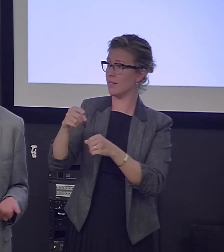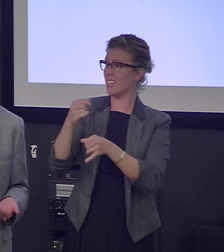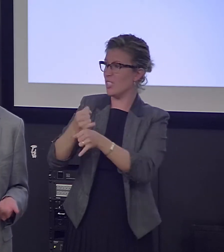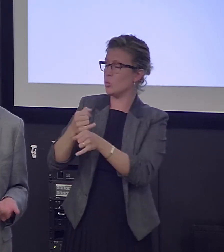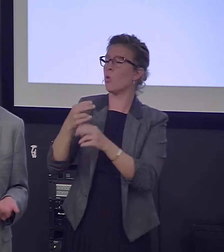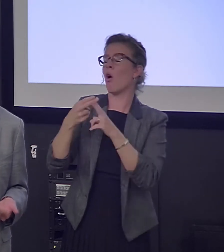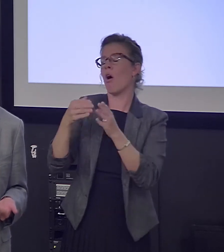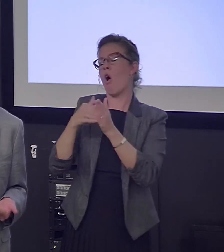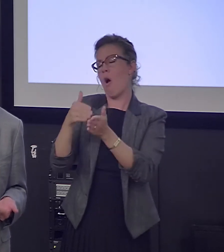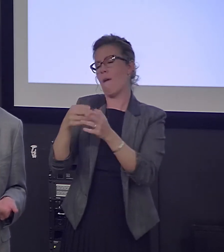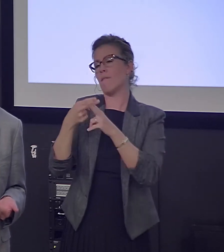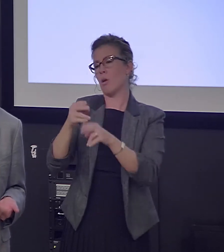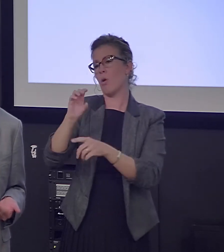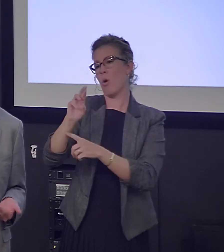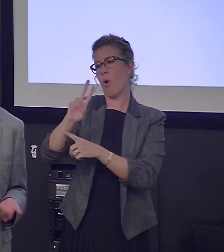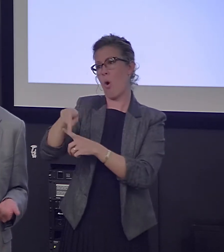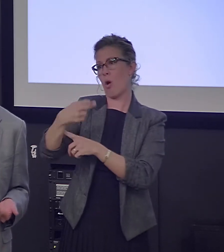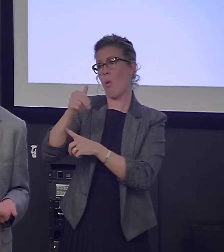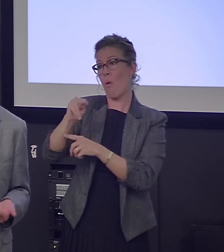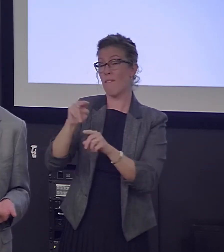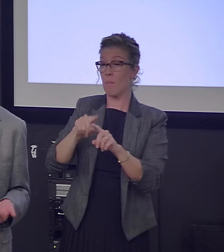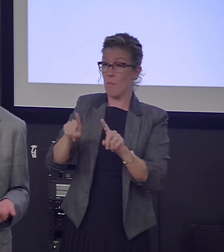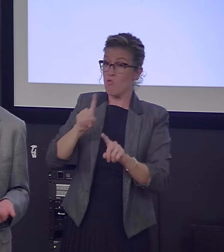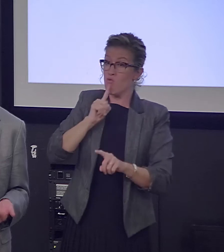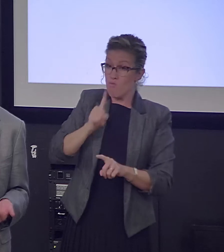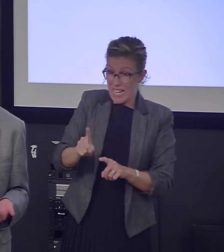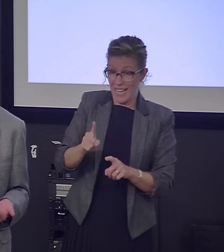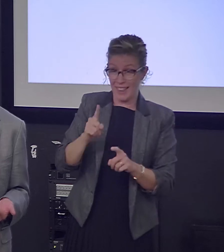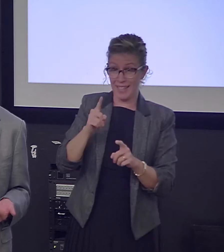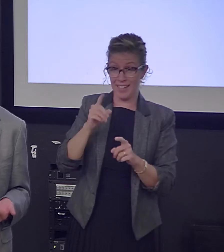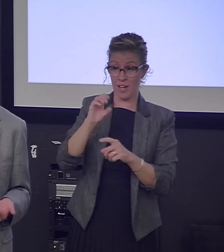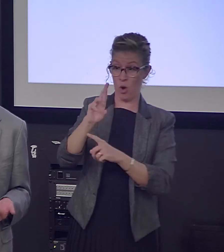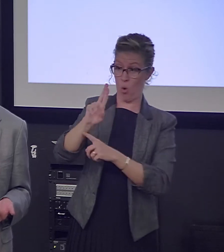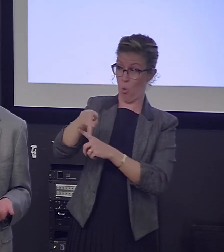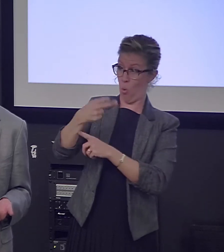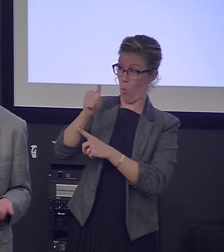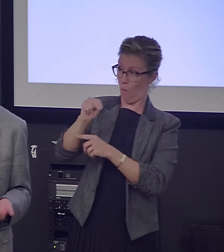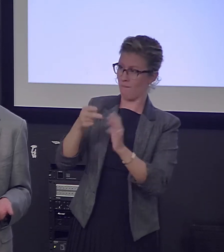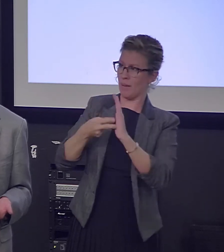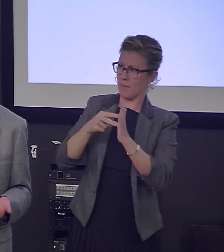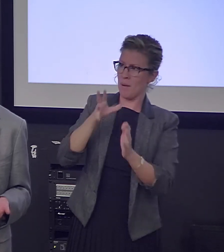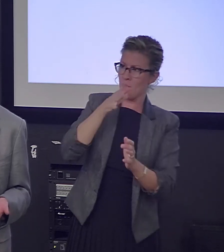But the definition of an orphan is where really both parents are no longer alive. They are dead.